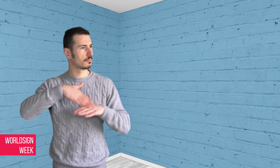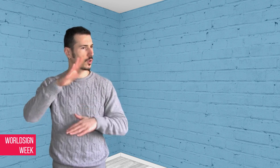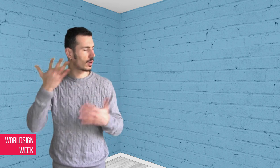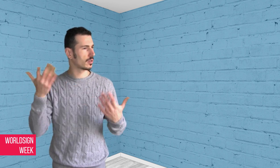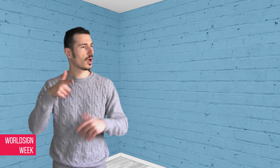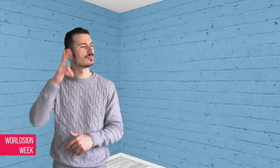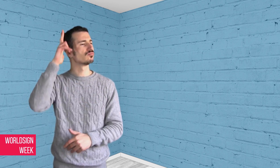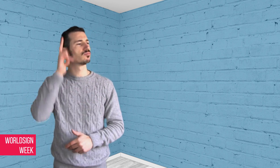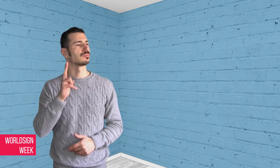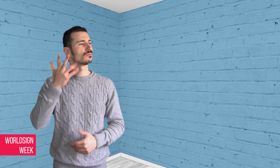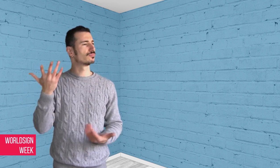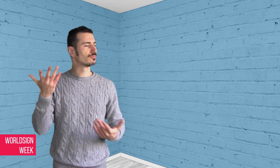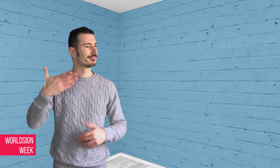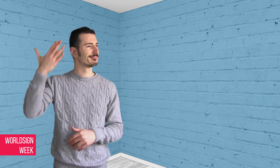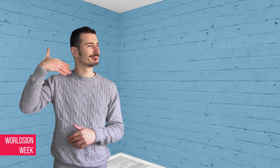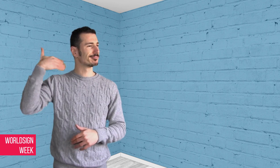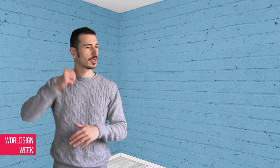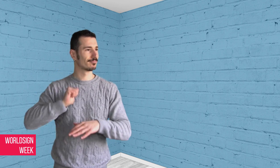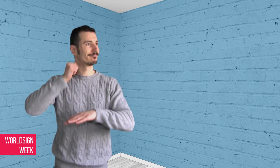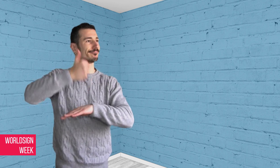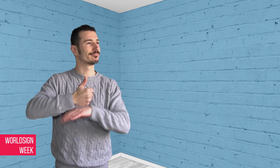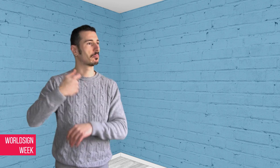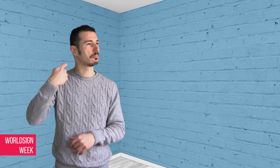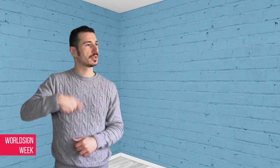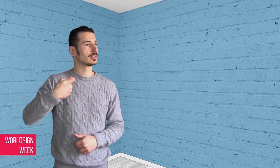worse and has become more bizarre since